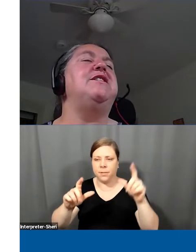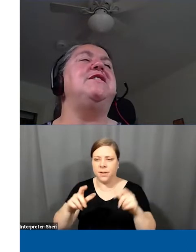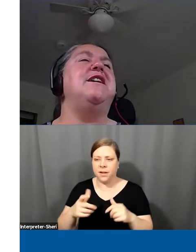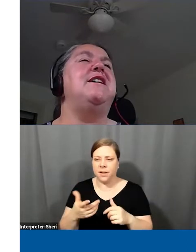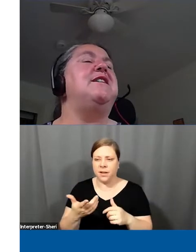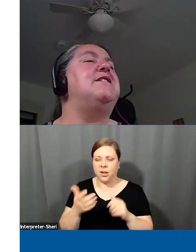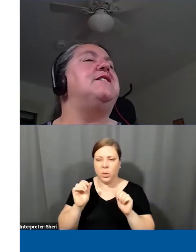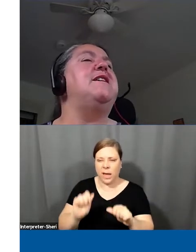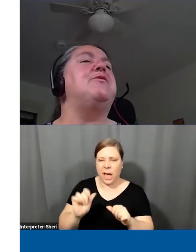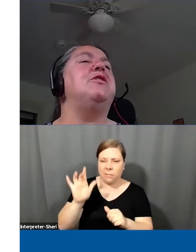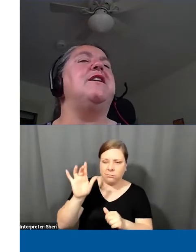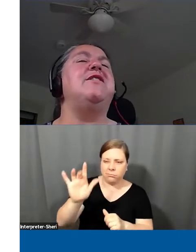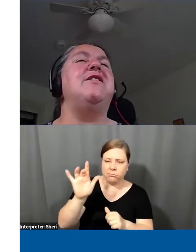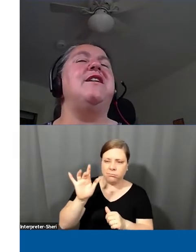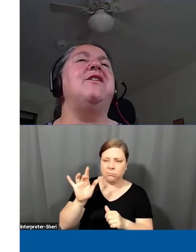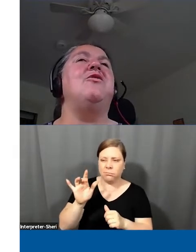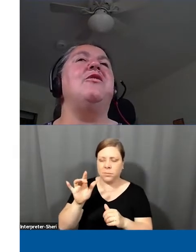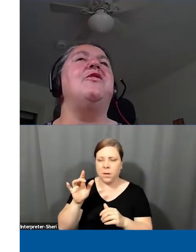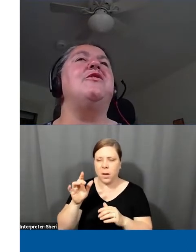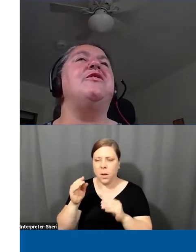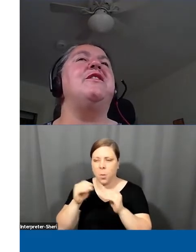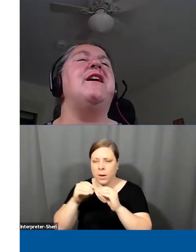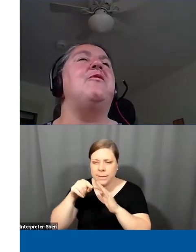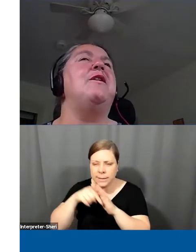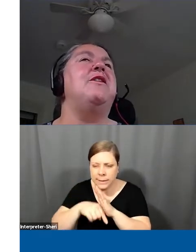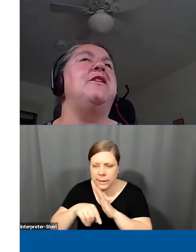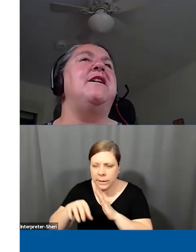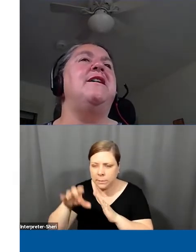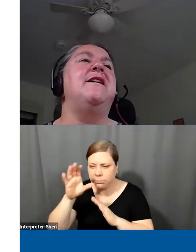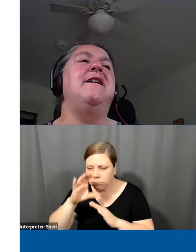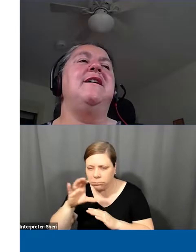to dig in and deeper look at the thing, or focus in on that one area?